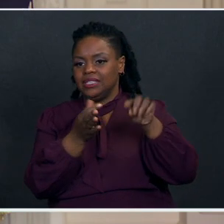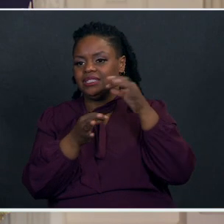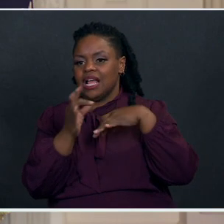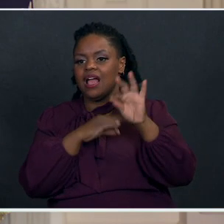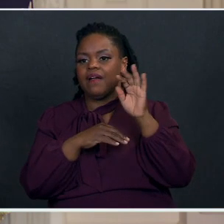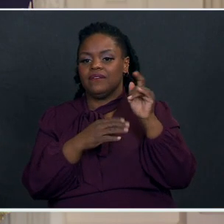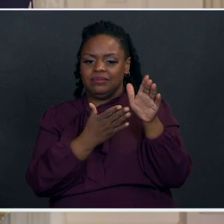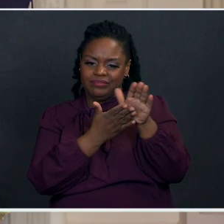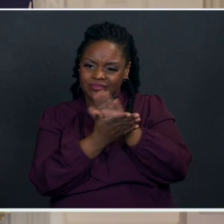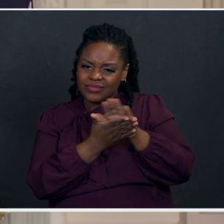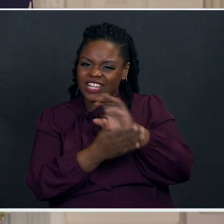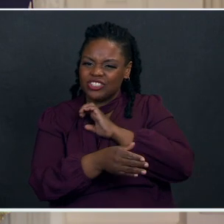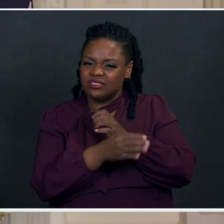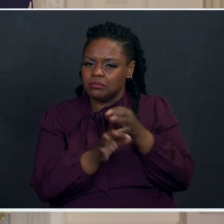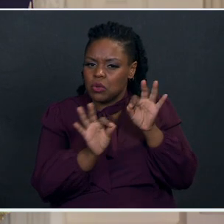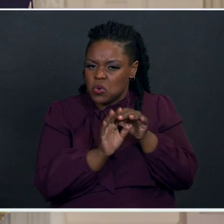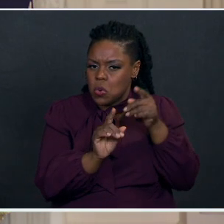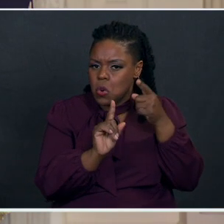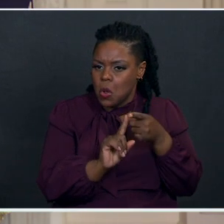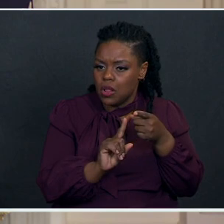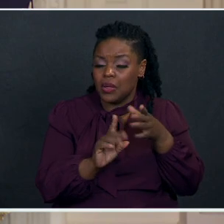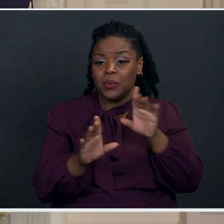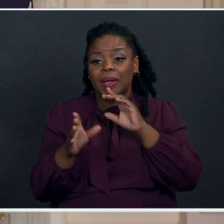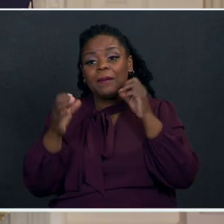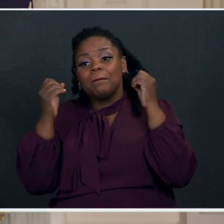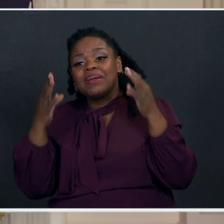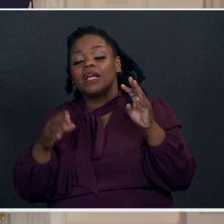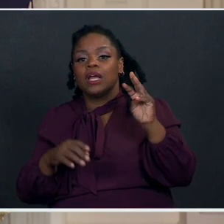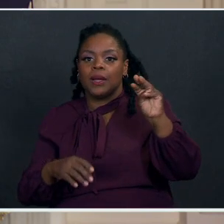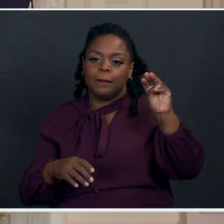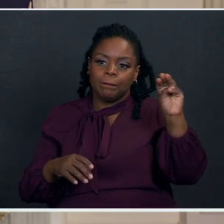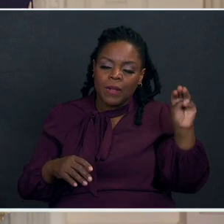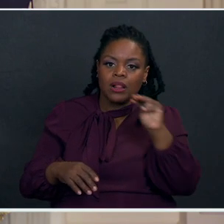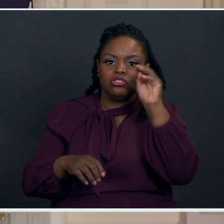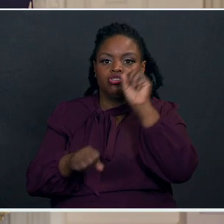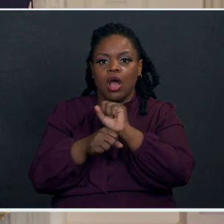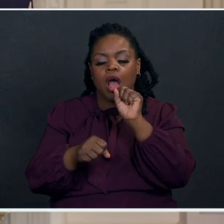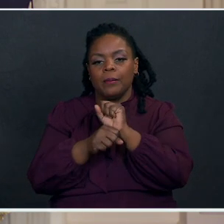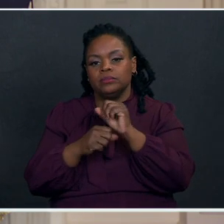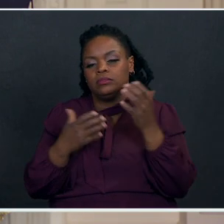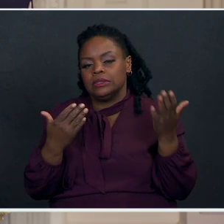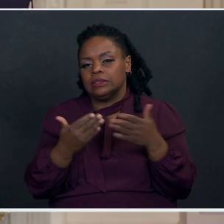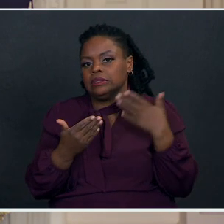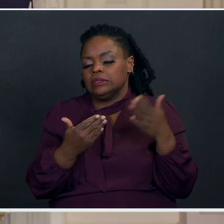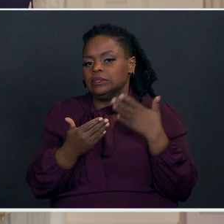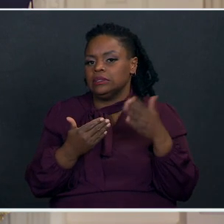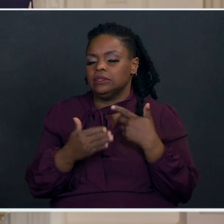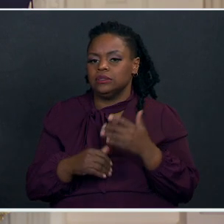millions of jobs in wind, solar, and carbon capture. In fact, today's actions are going to help us